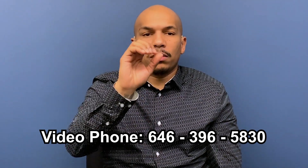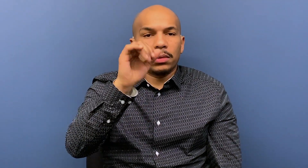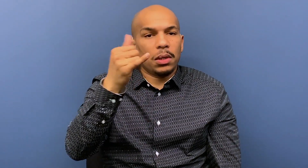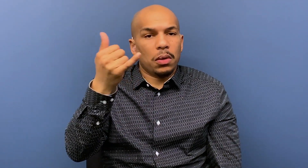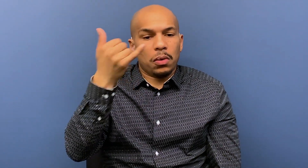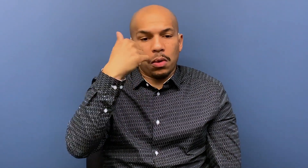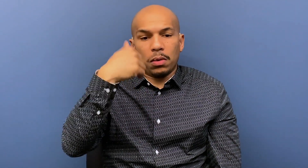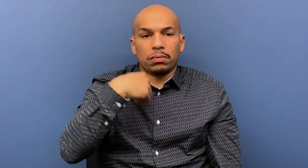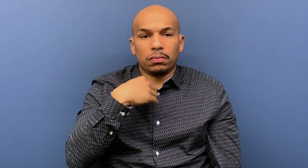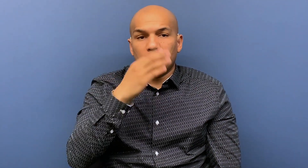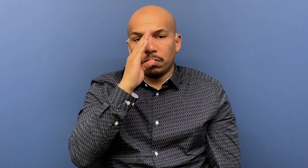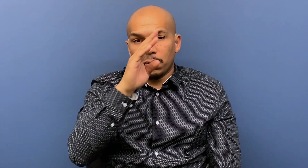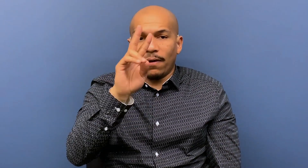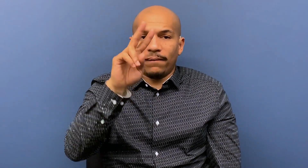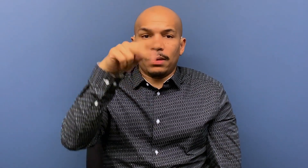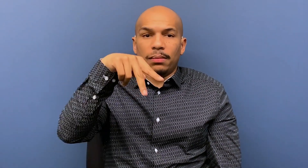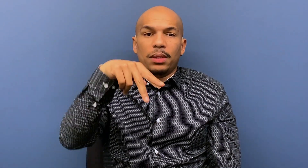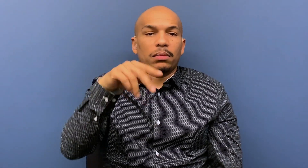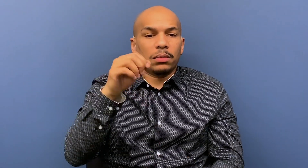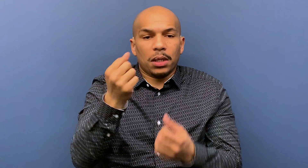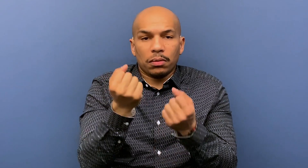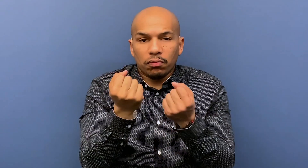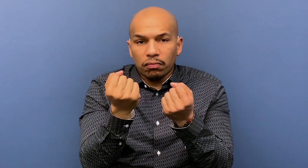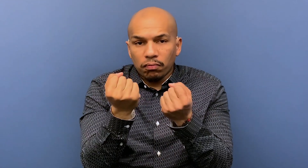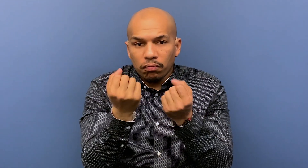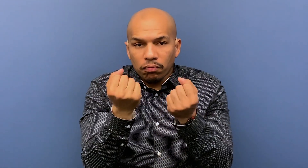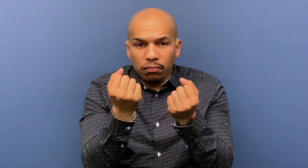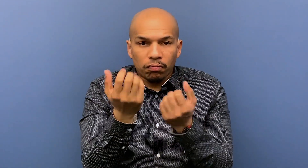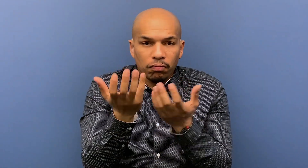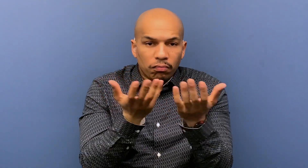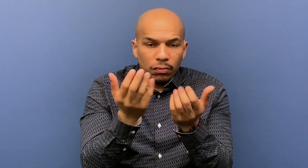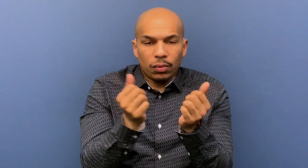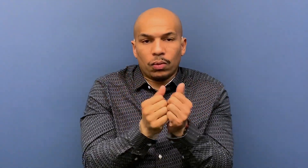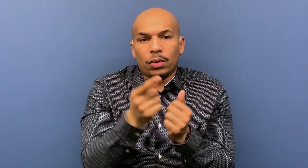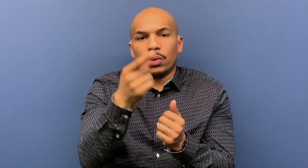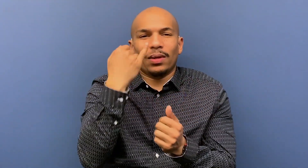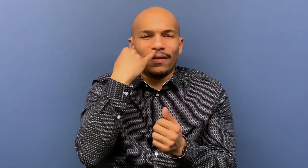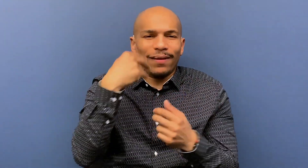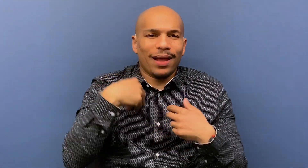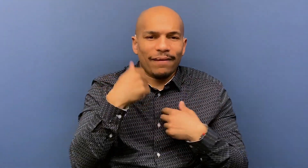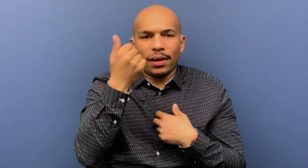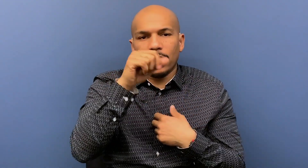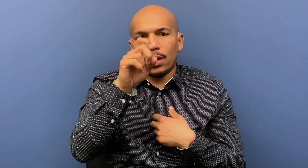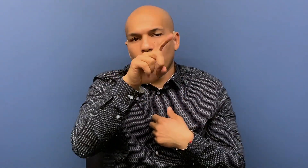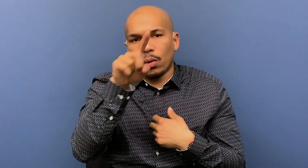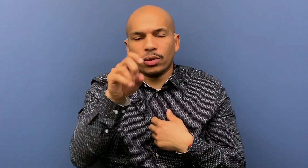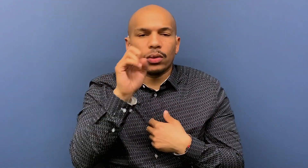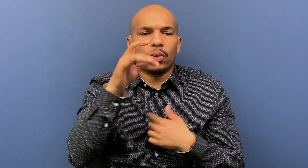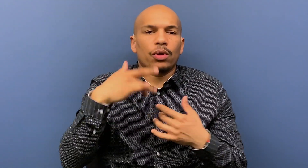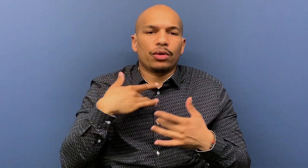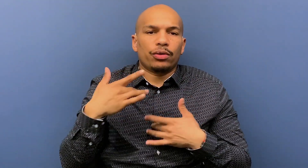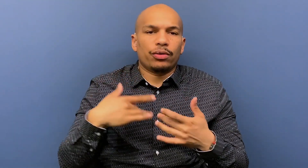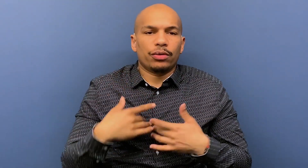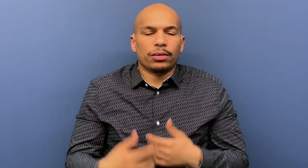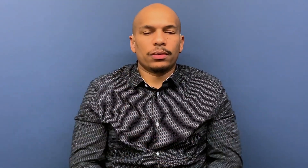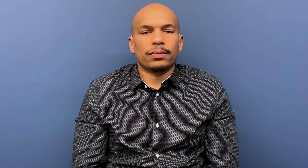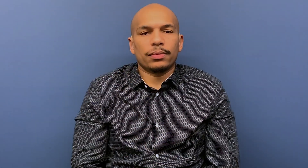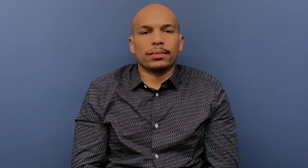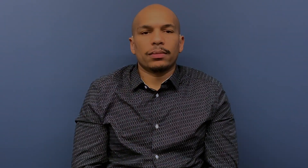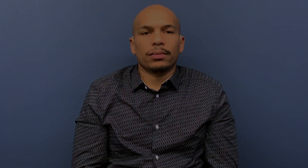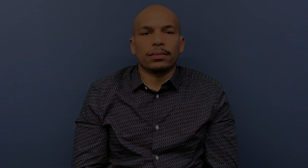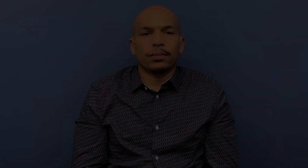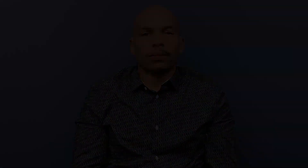You can call me on my video phone and we can discuss any questions or concerns you may have